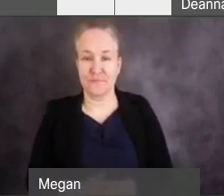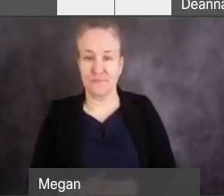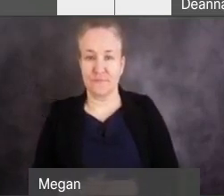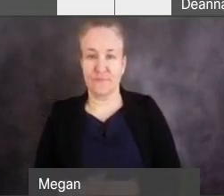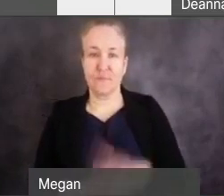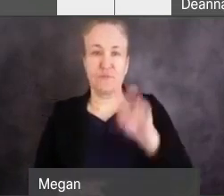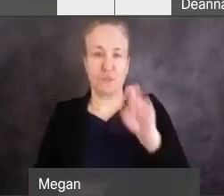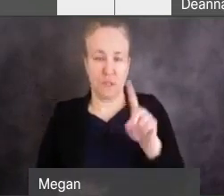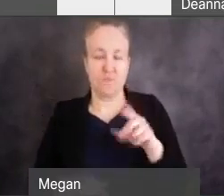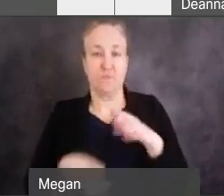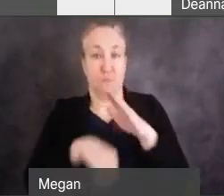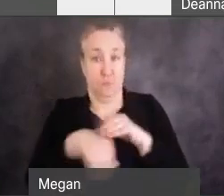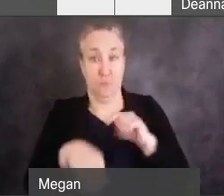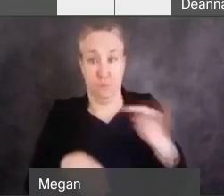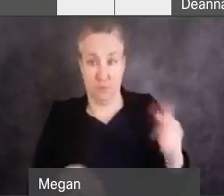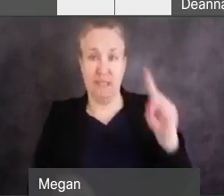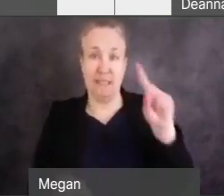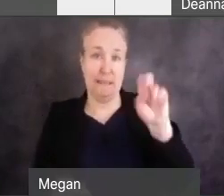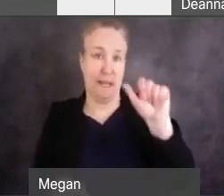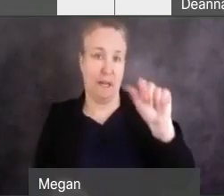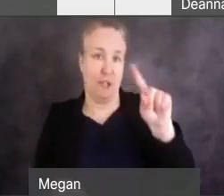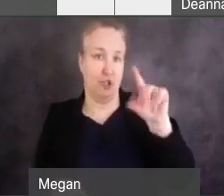[Staff] Next, we'll go to Deanna Durante from NBC 10.